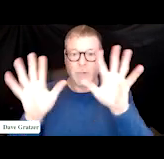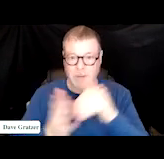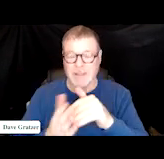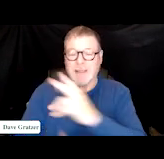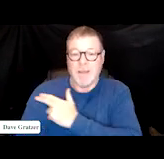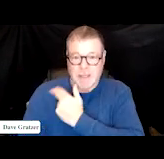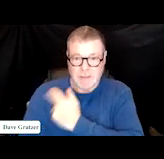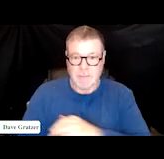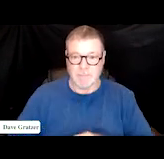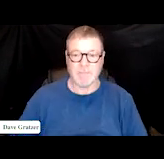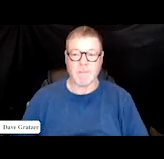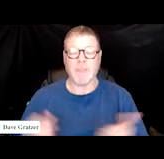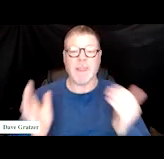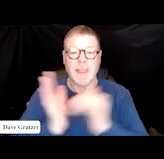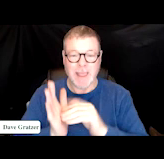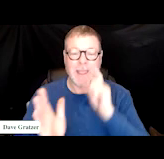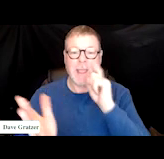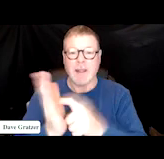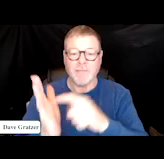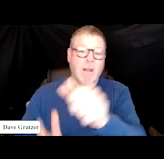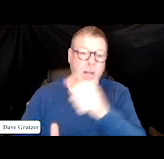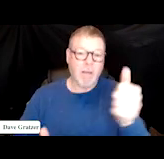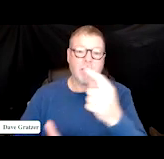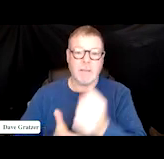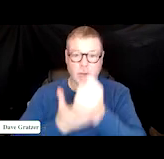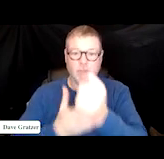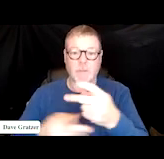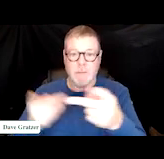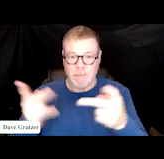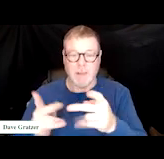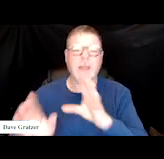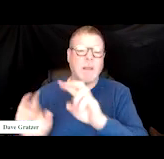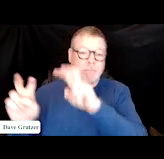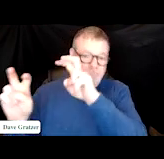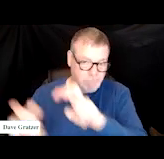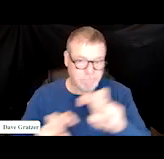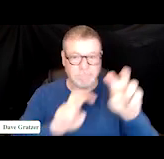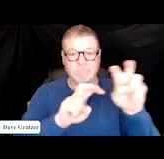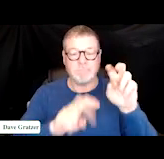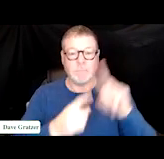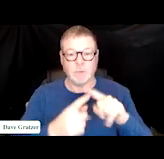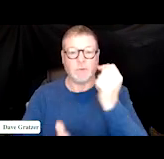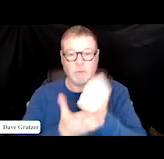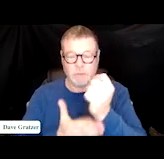We were again able to identify another treatment facility and coordinate the transition for hospital treatment.